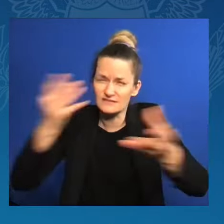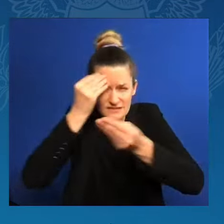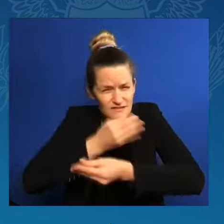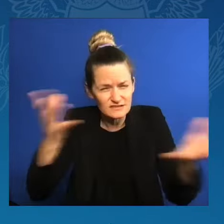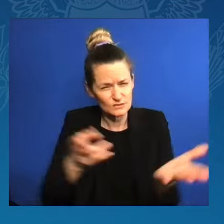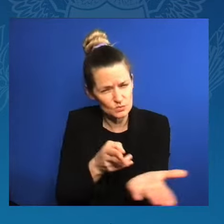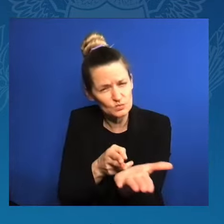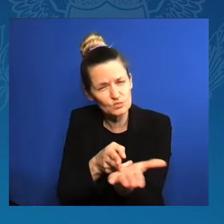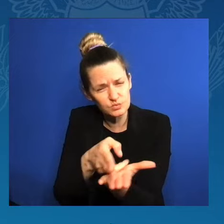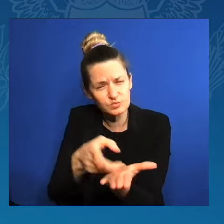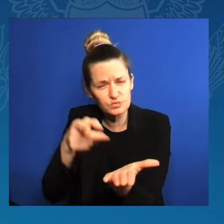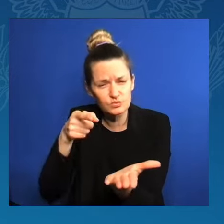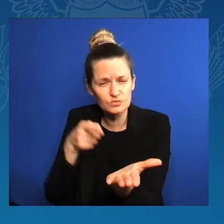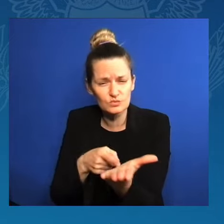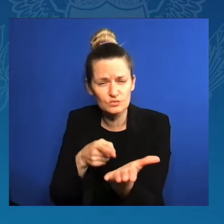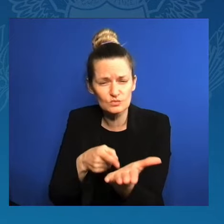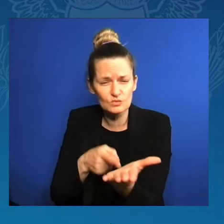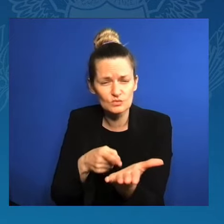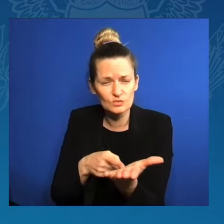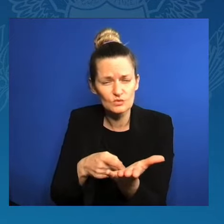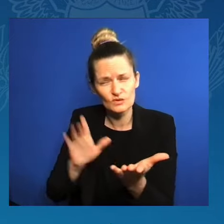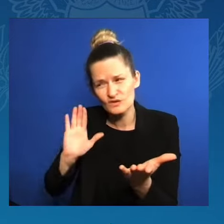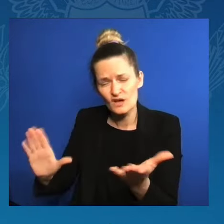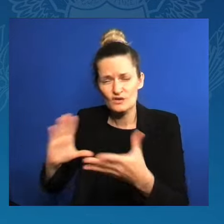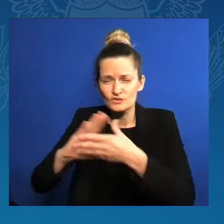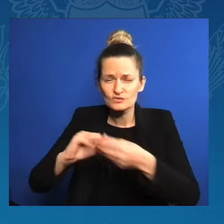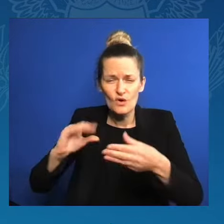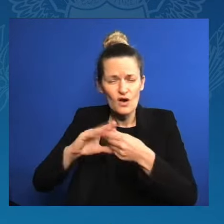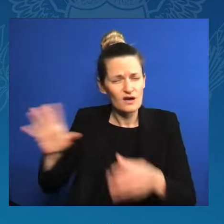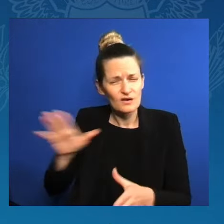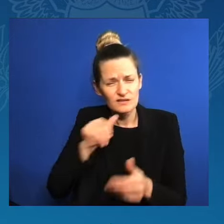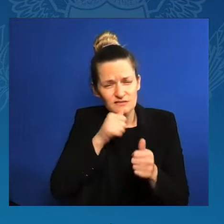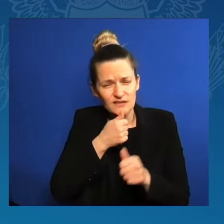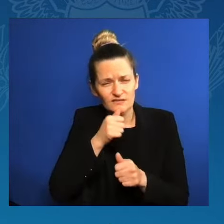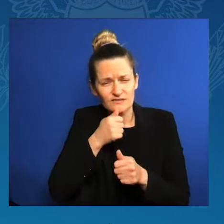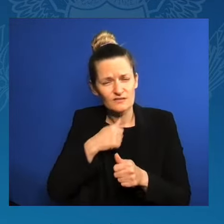the importance of uplifting their voices in support,